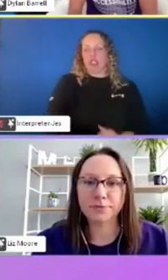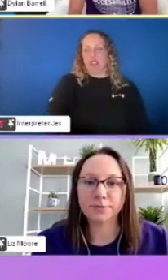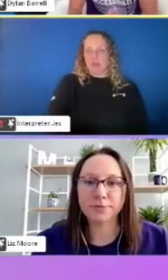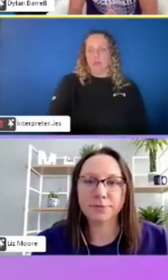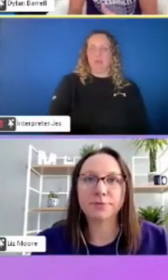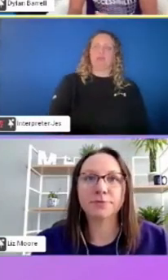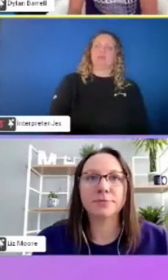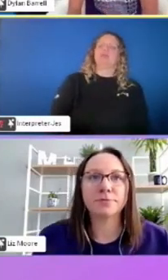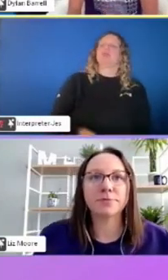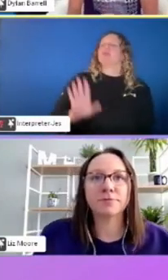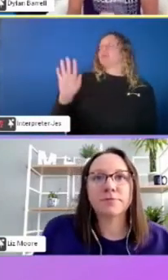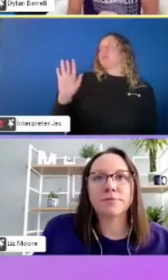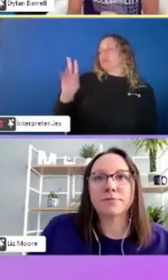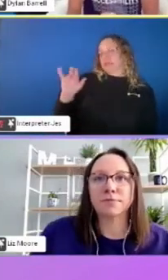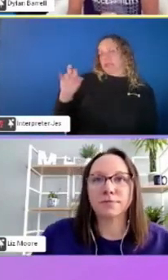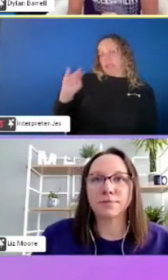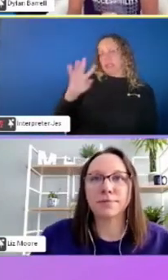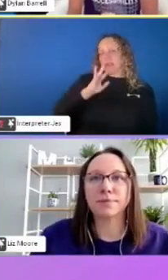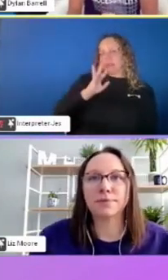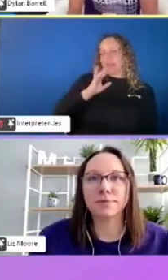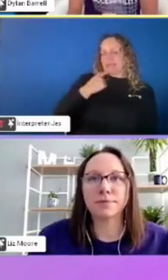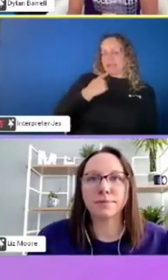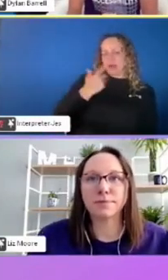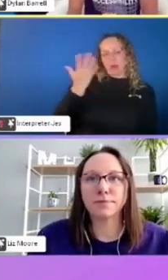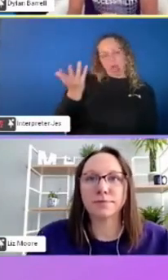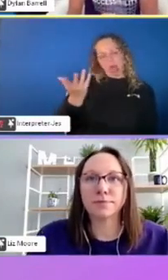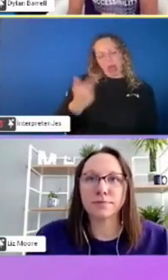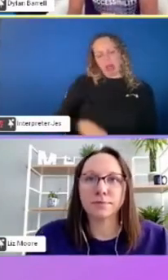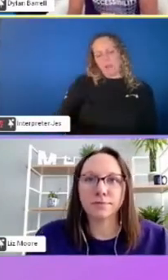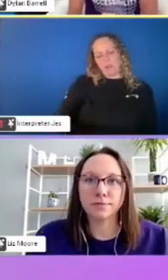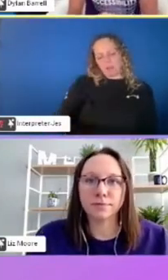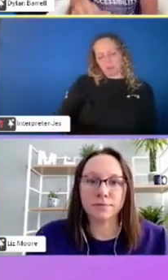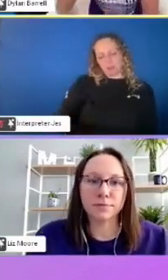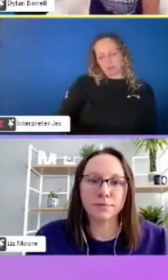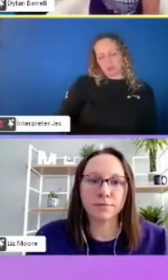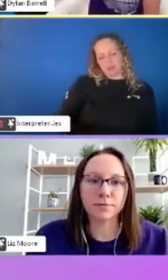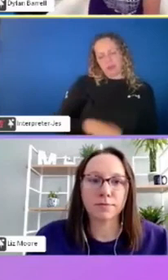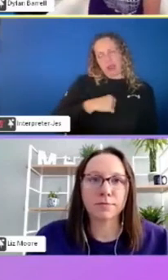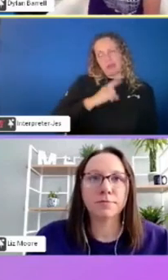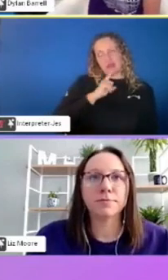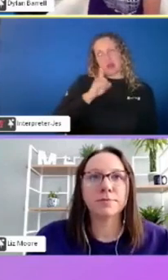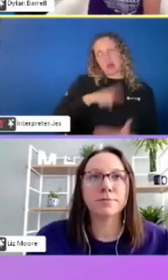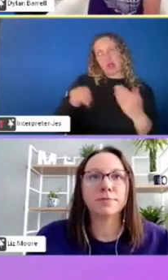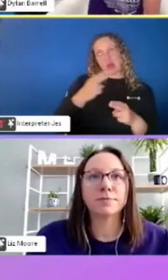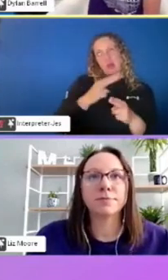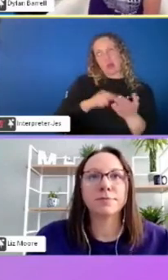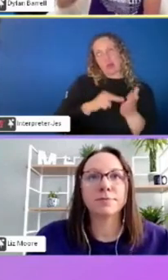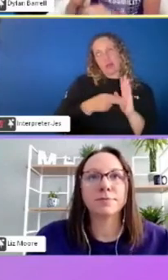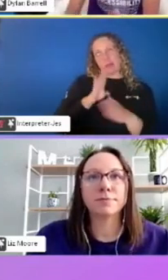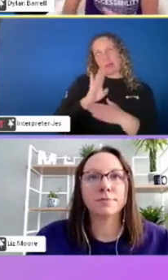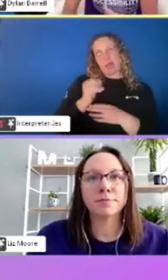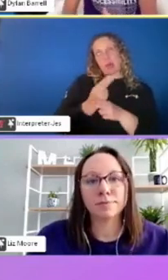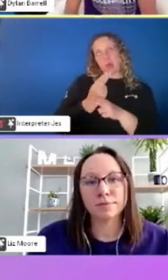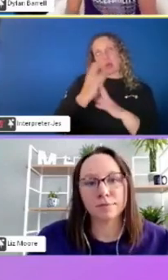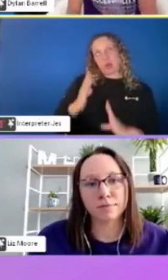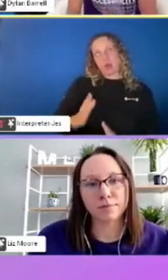Well, I think that the, I'm not sure what you mean by users, but if you wanna stay abreast of what's happening